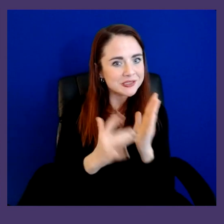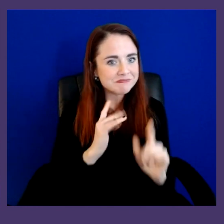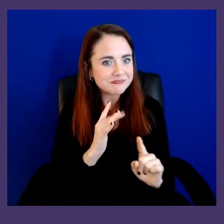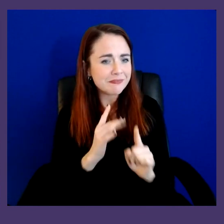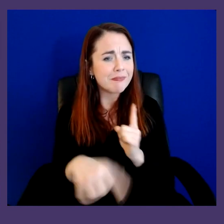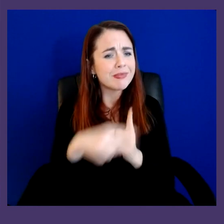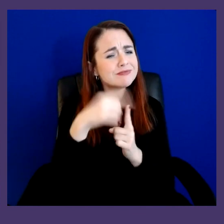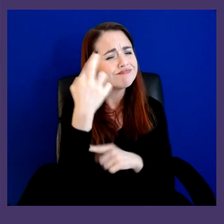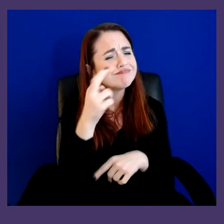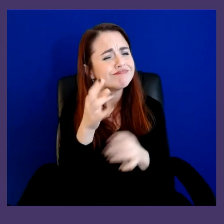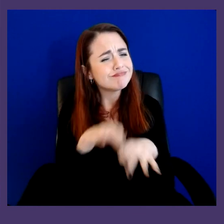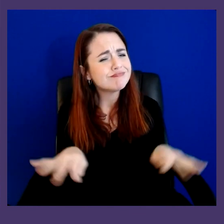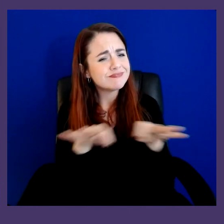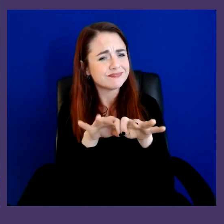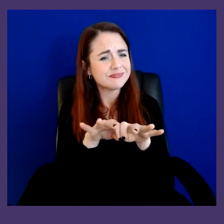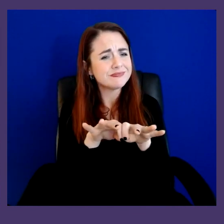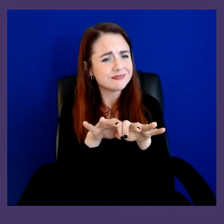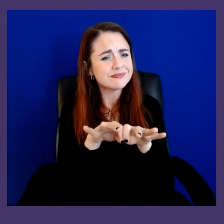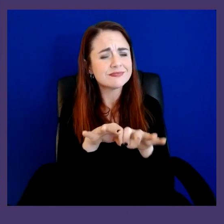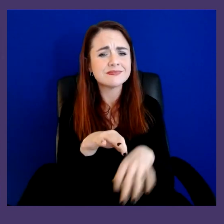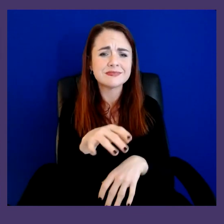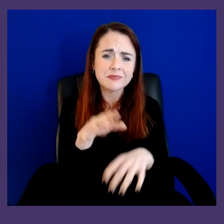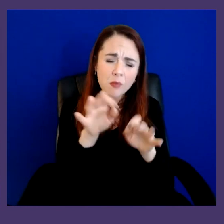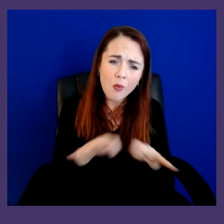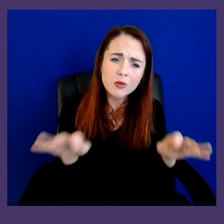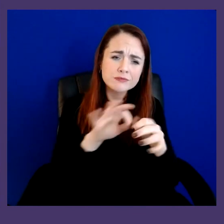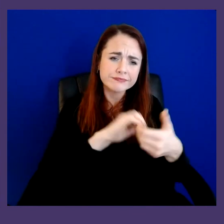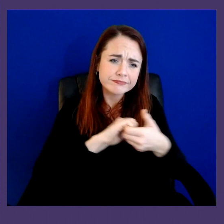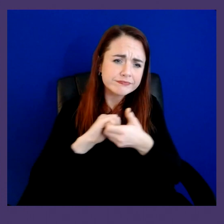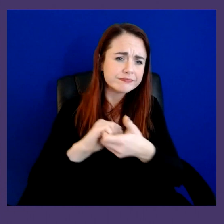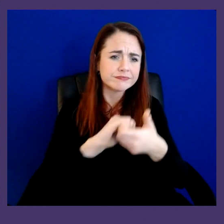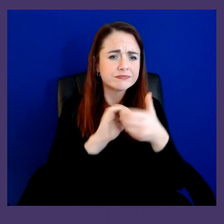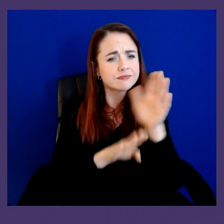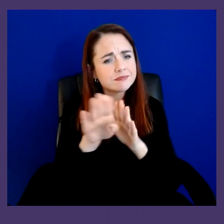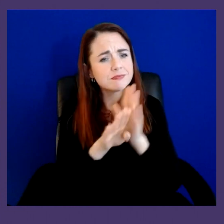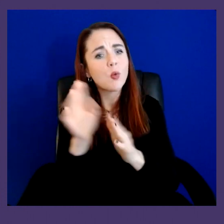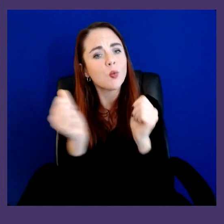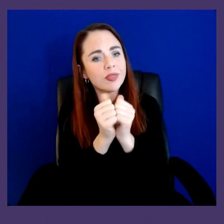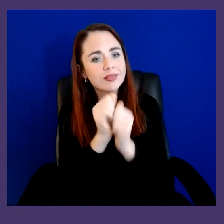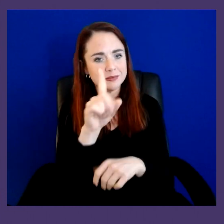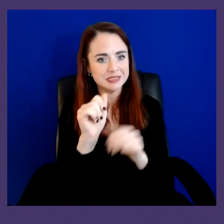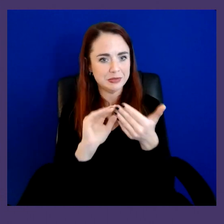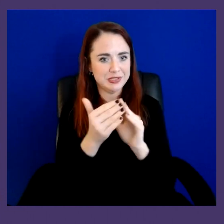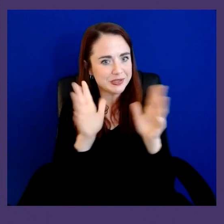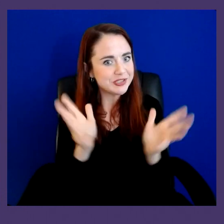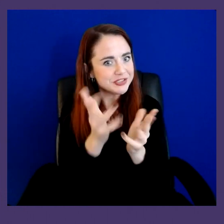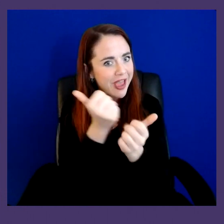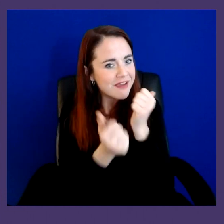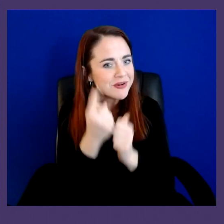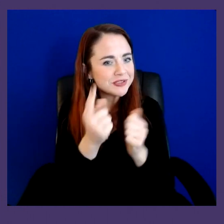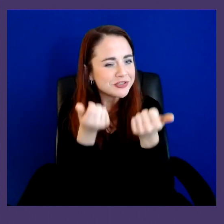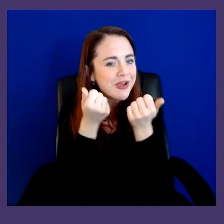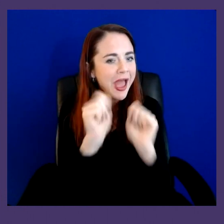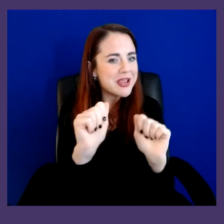critical to co-create with the disability community. We encourage everyone to try out these new, innovative experiences and